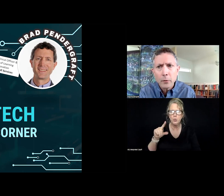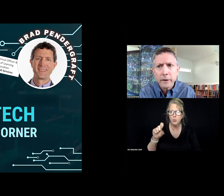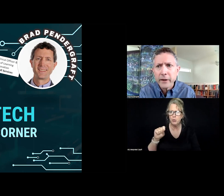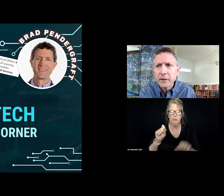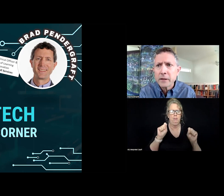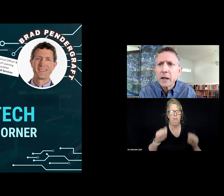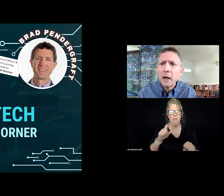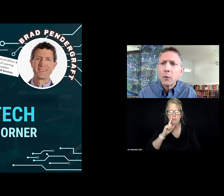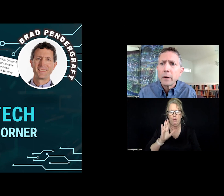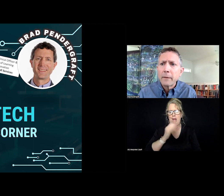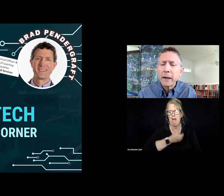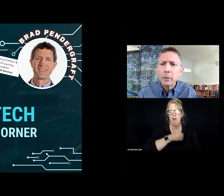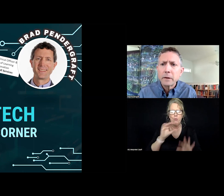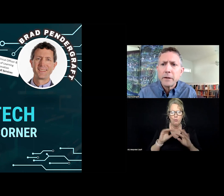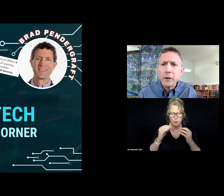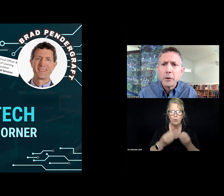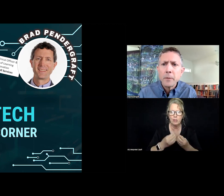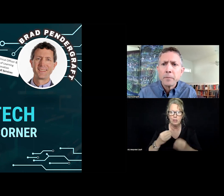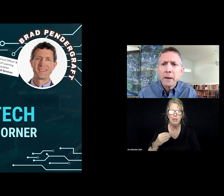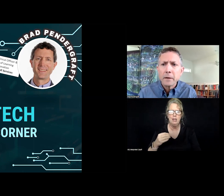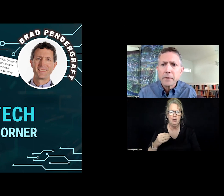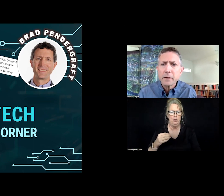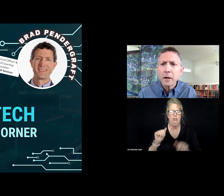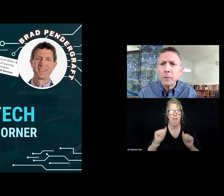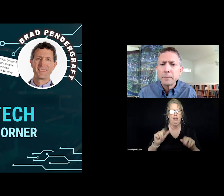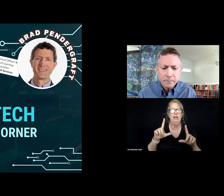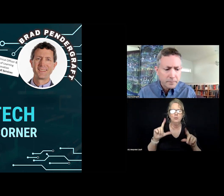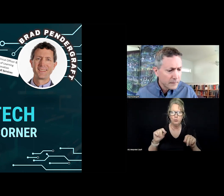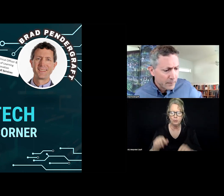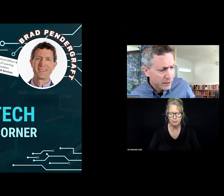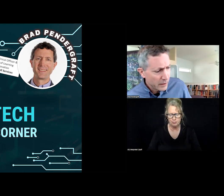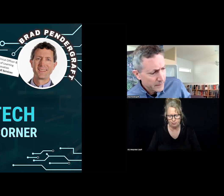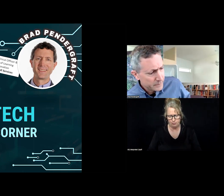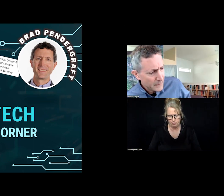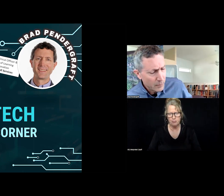ORGANIZATIONS AND WHAT I AM DOING HERE.